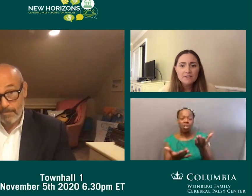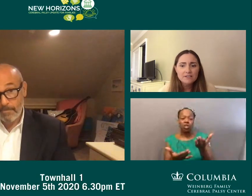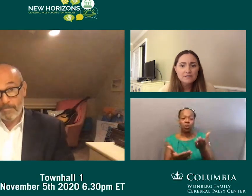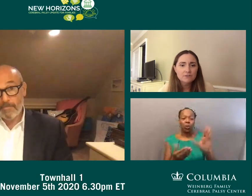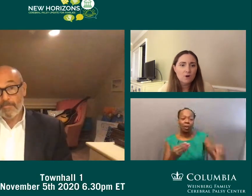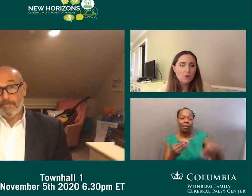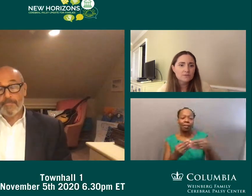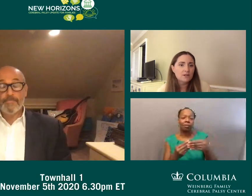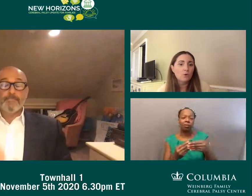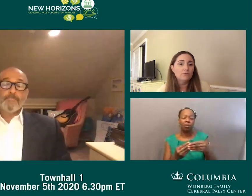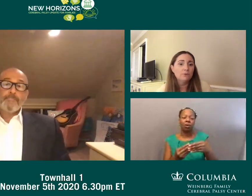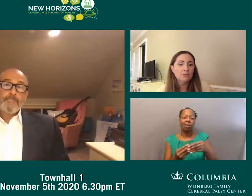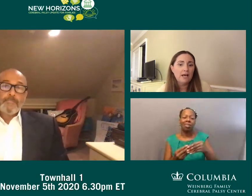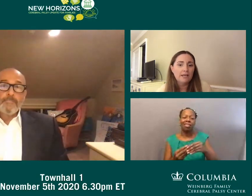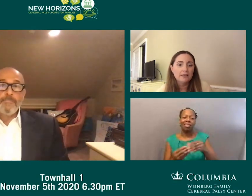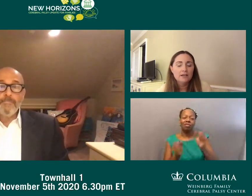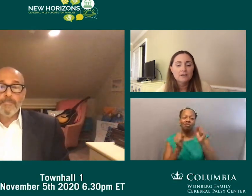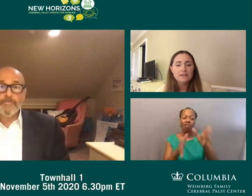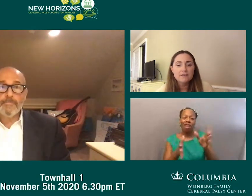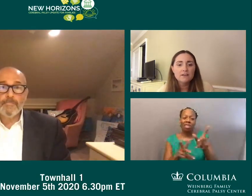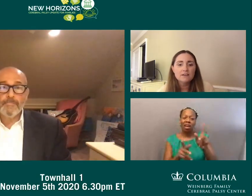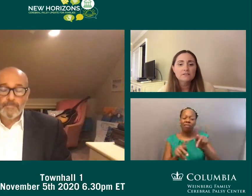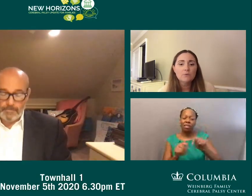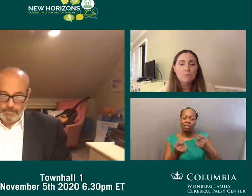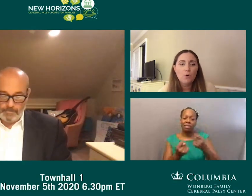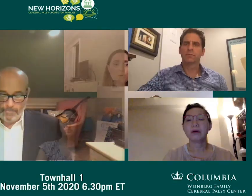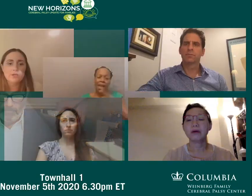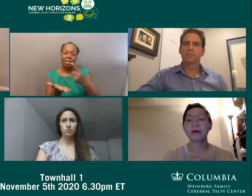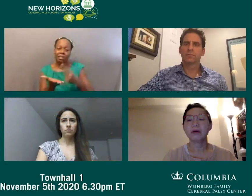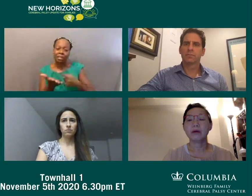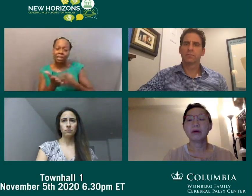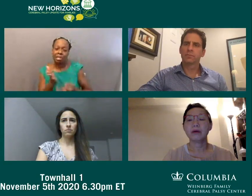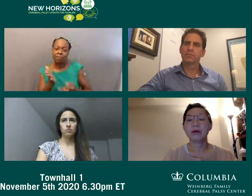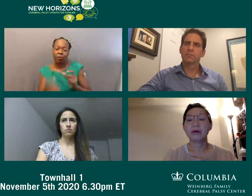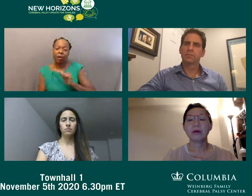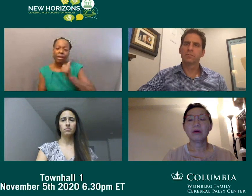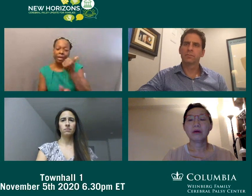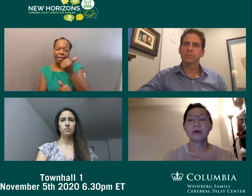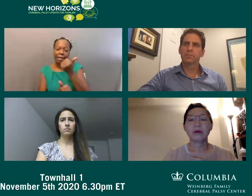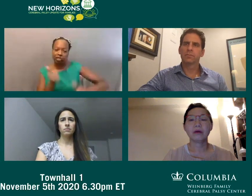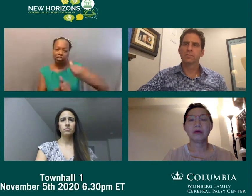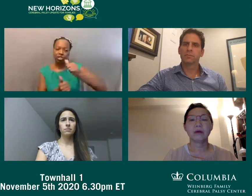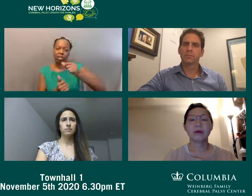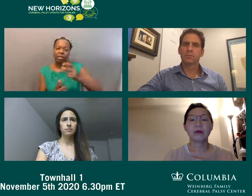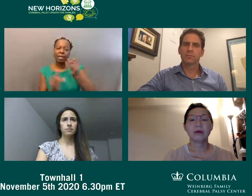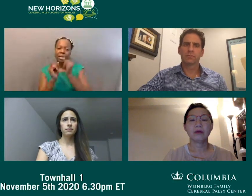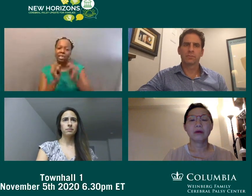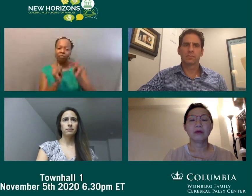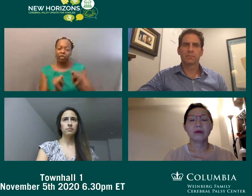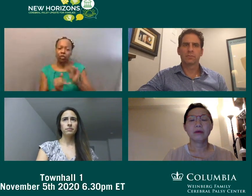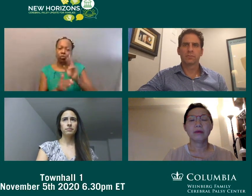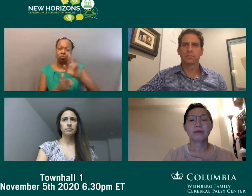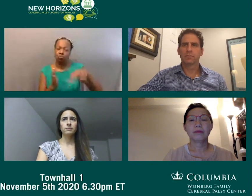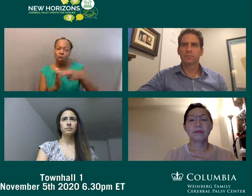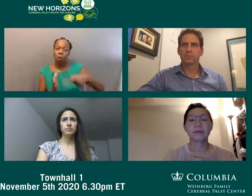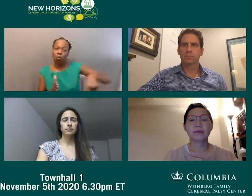into some of these different roles that all of you play, 'cause I think it is so important as we dive into that, just the different roles.